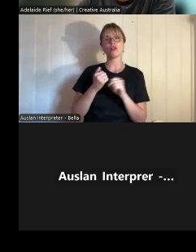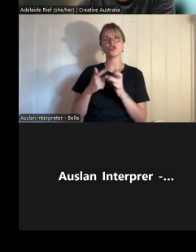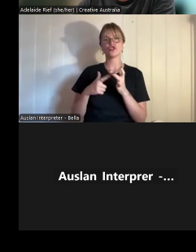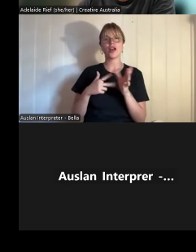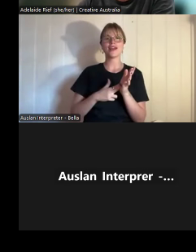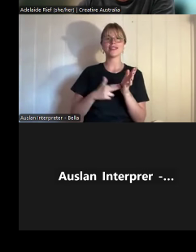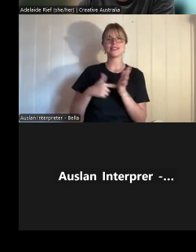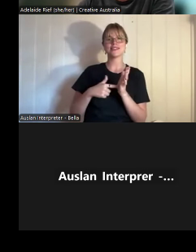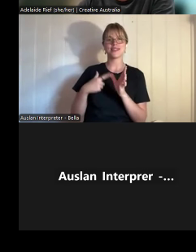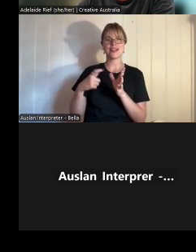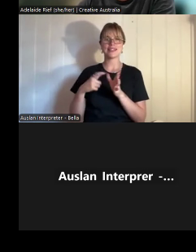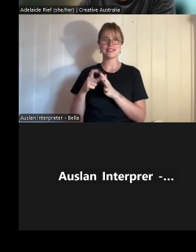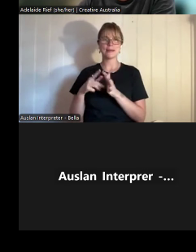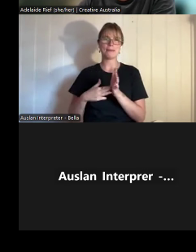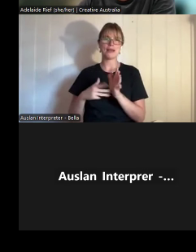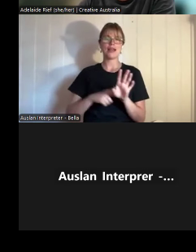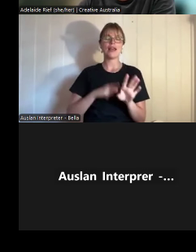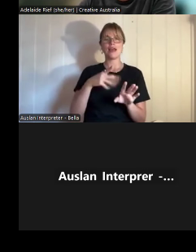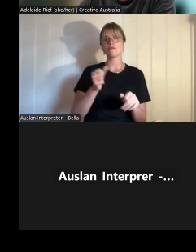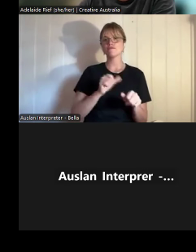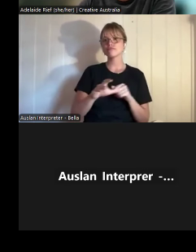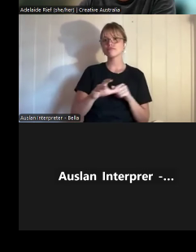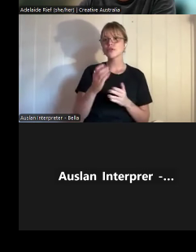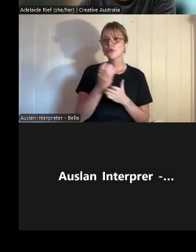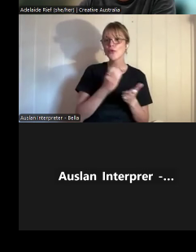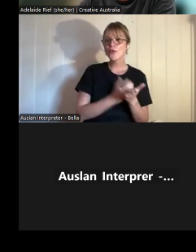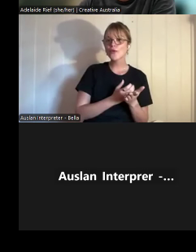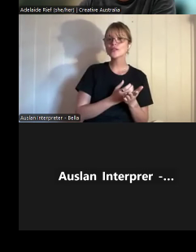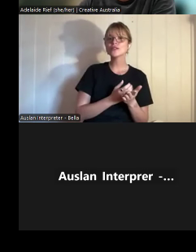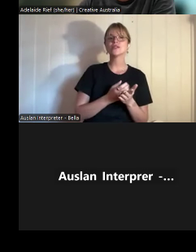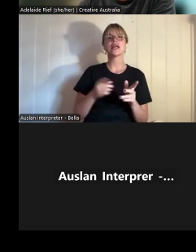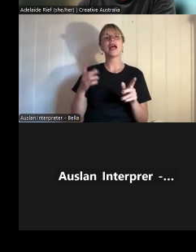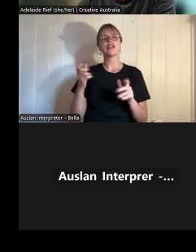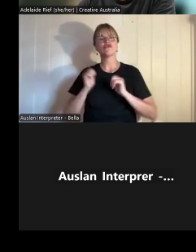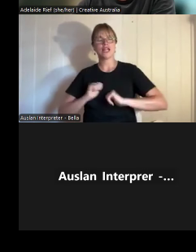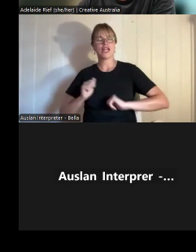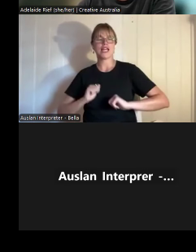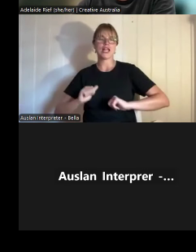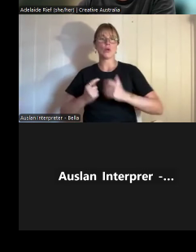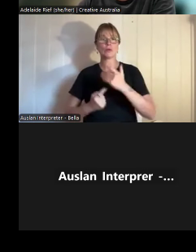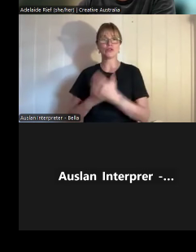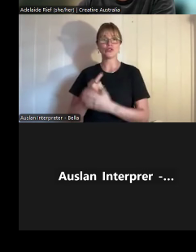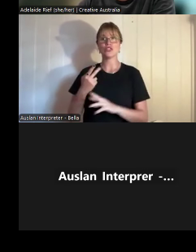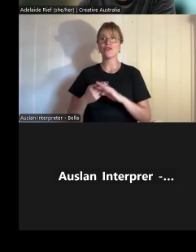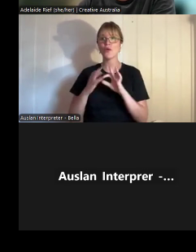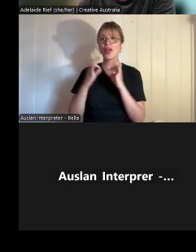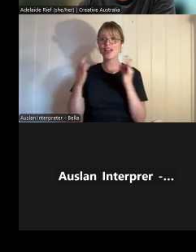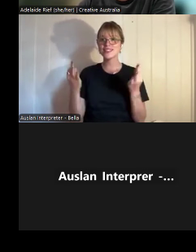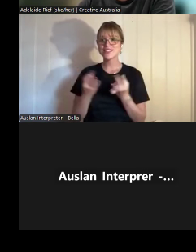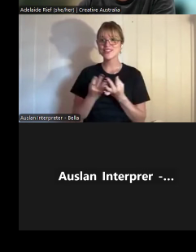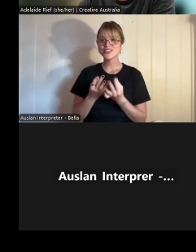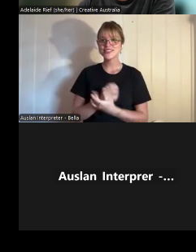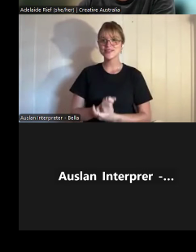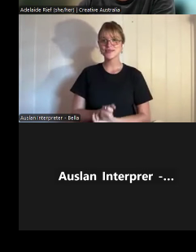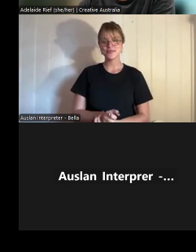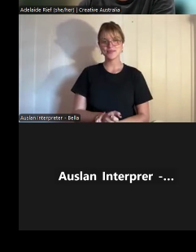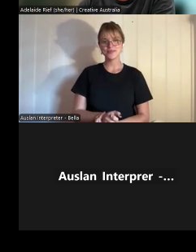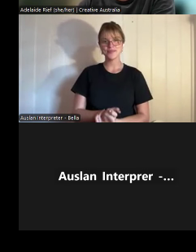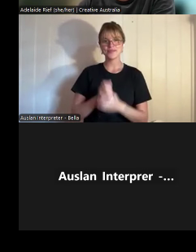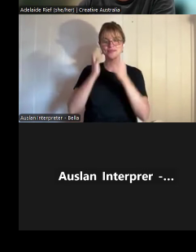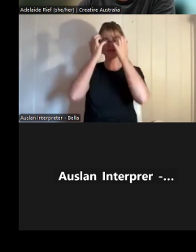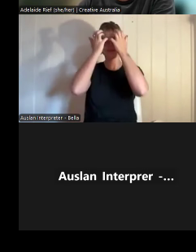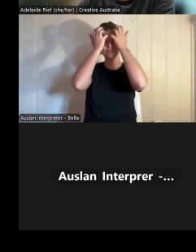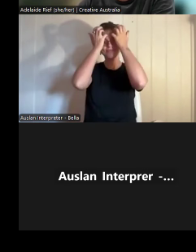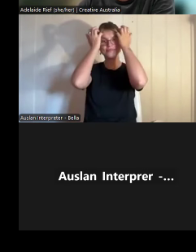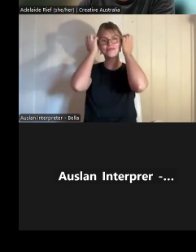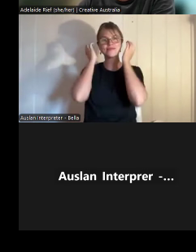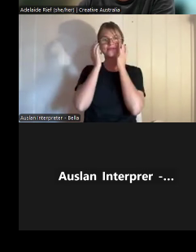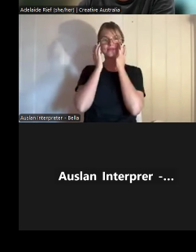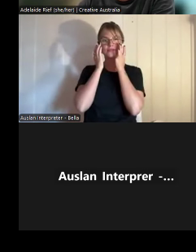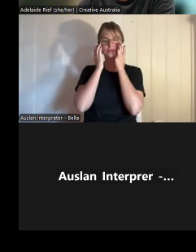as well as in house training opportunities for organisations. Please really recommend that you